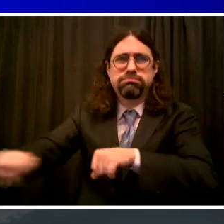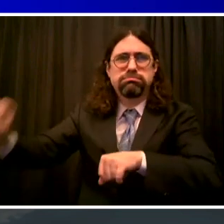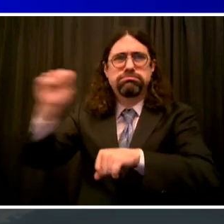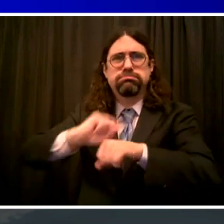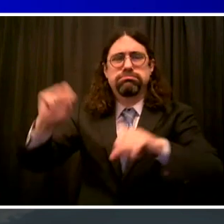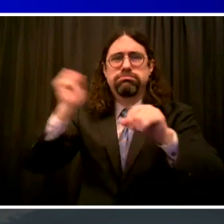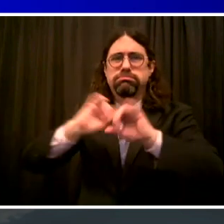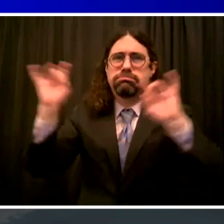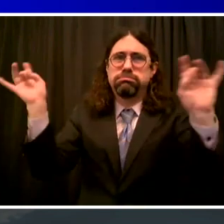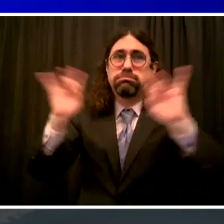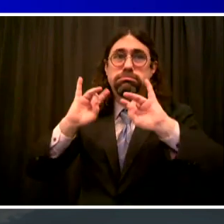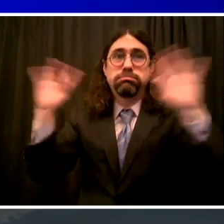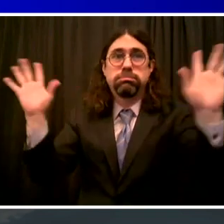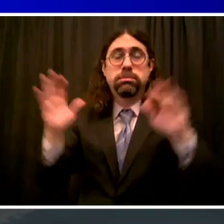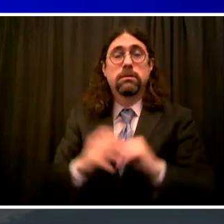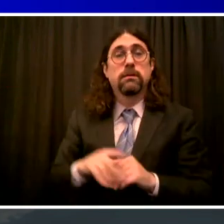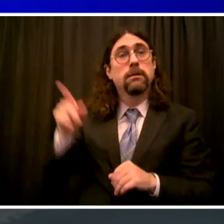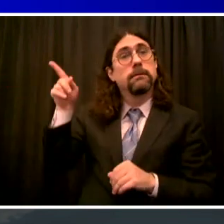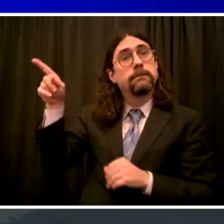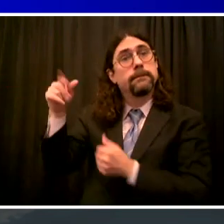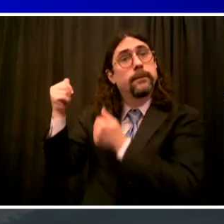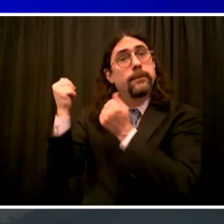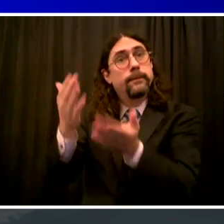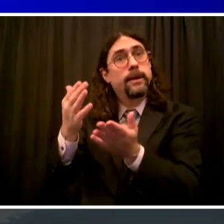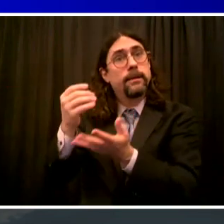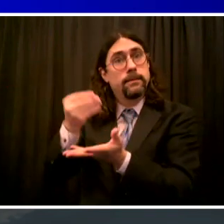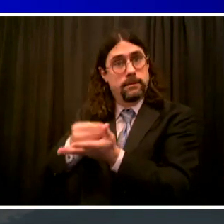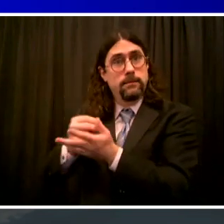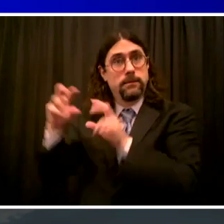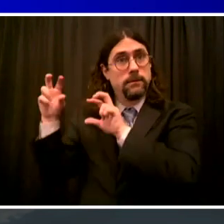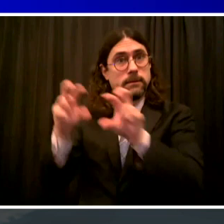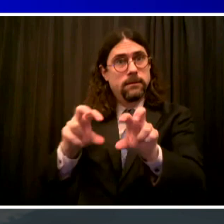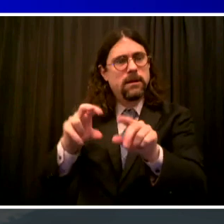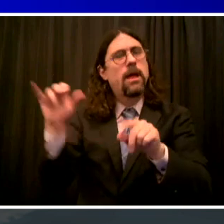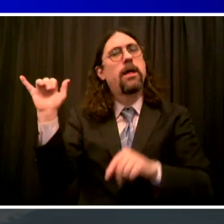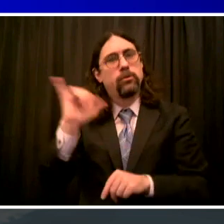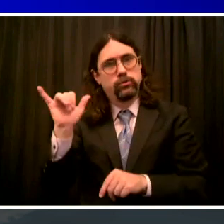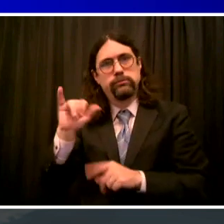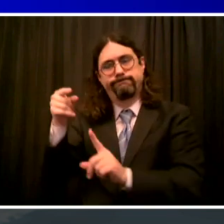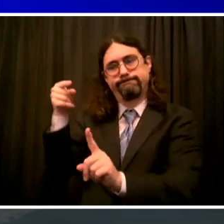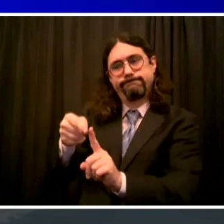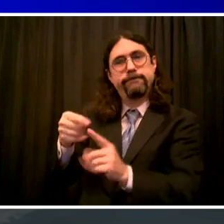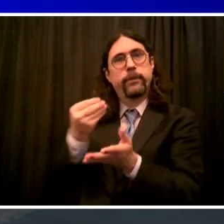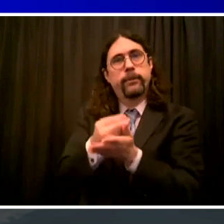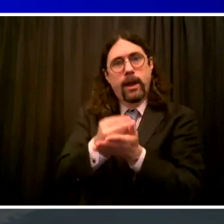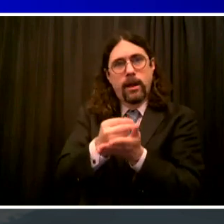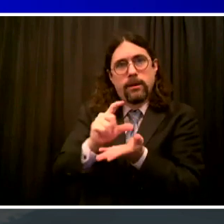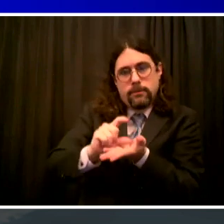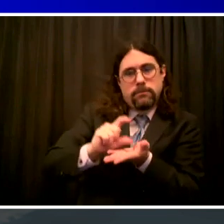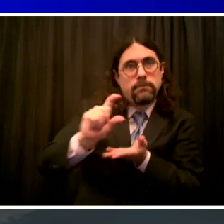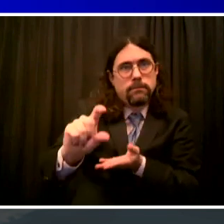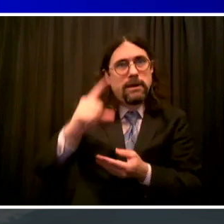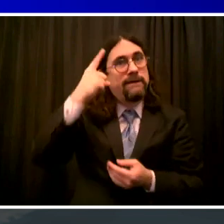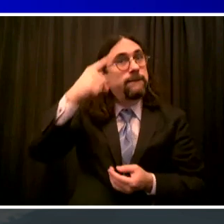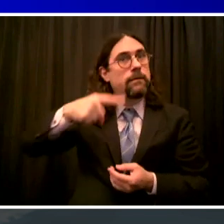CRISIS. THE BILL INCLUDES FEDERAL ENBEITFS FOR FIRST RESPONDERS.